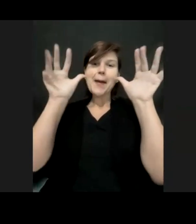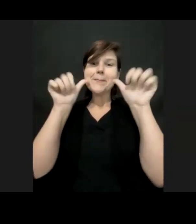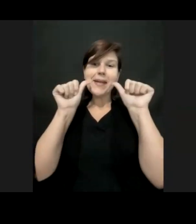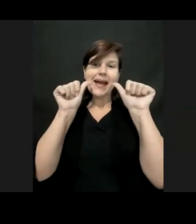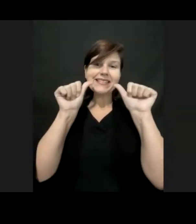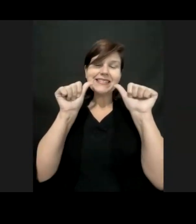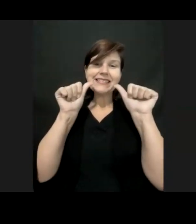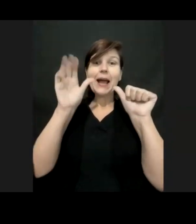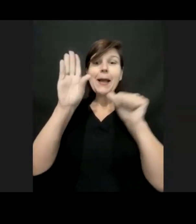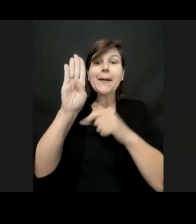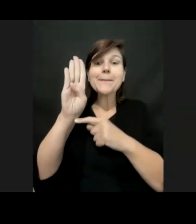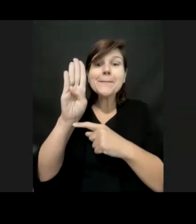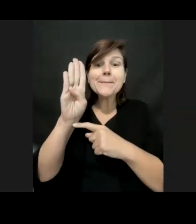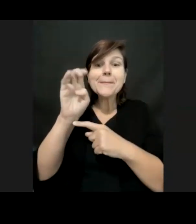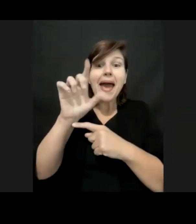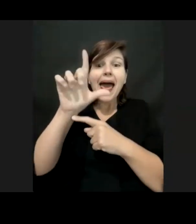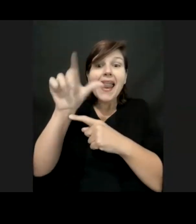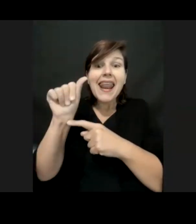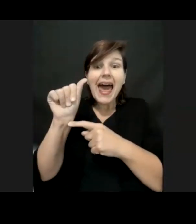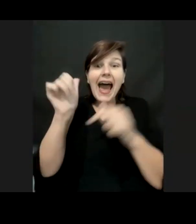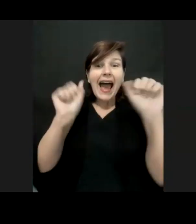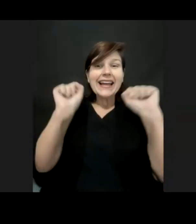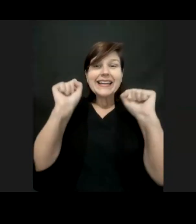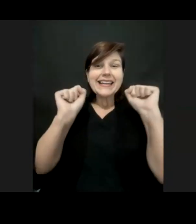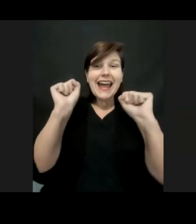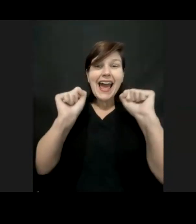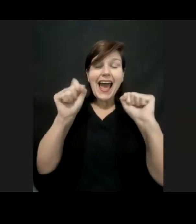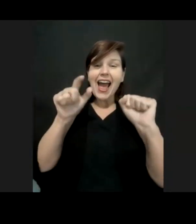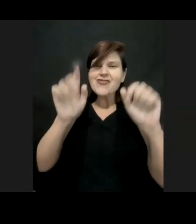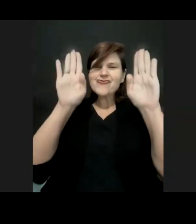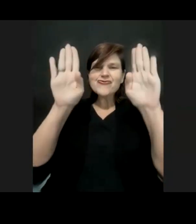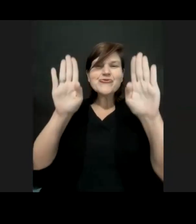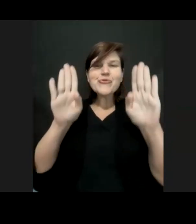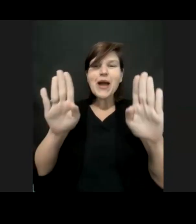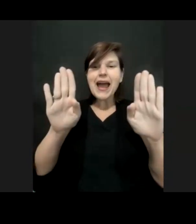Bella! Yeah! Bella, you’re the greatest! Whoop-a-dee-doo, Bella!